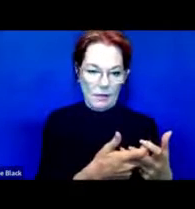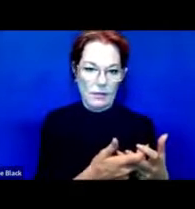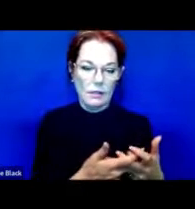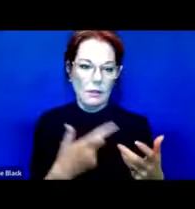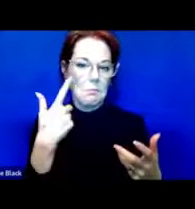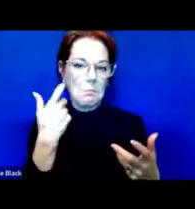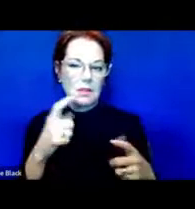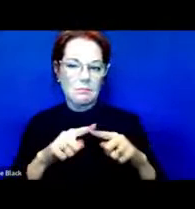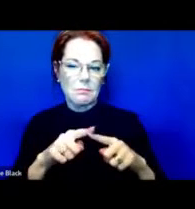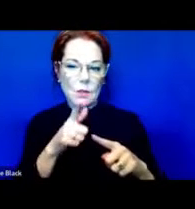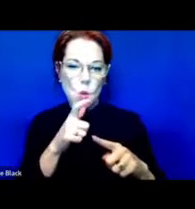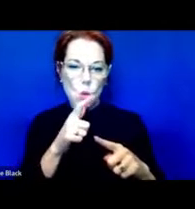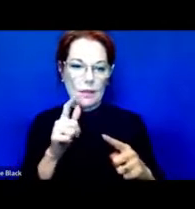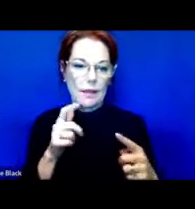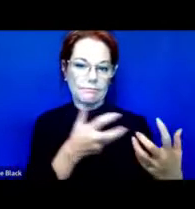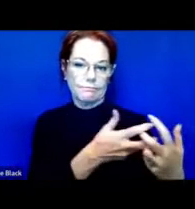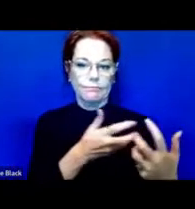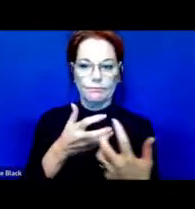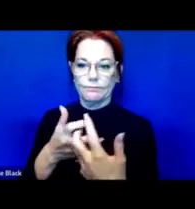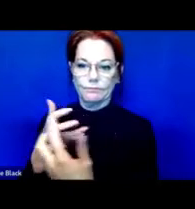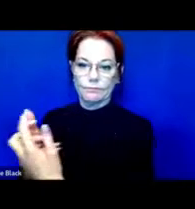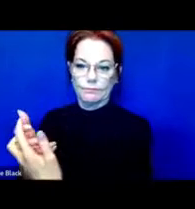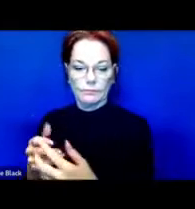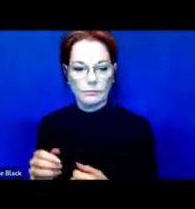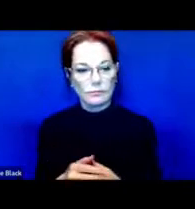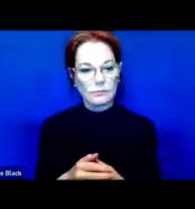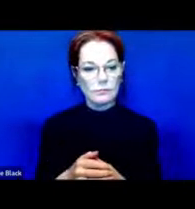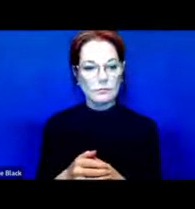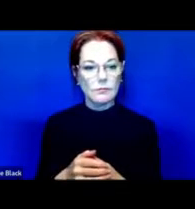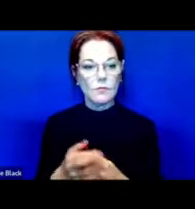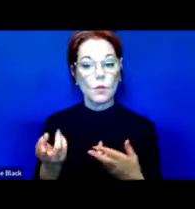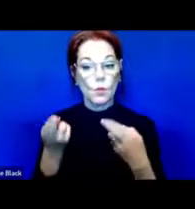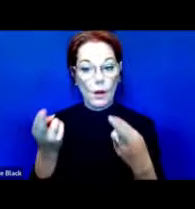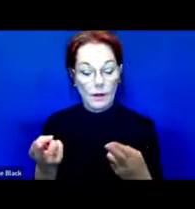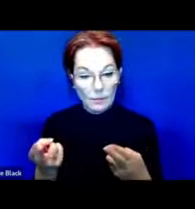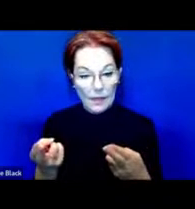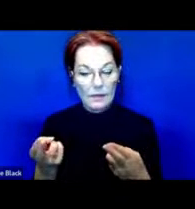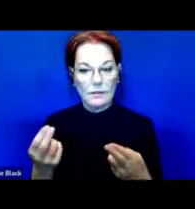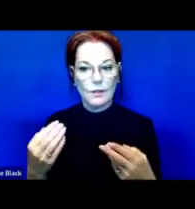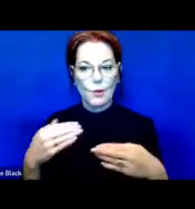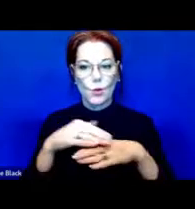which it's being implemented. We also recommend cultivating cross training opportunities for